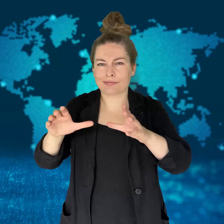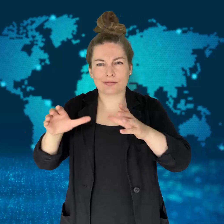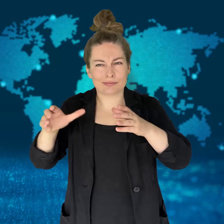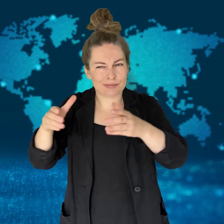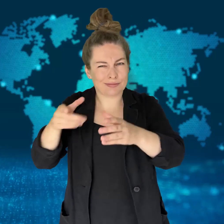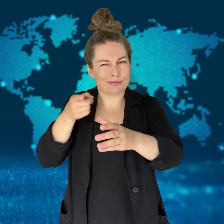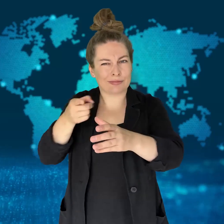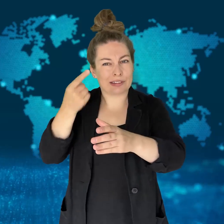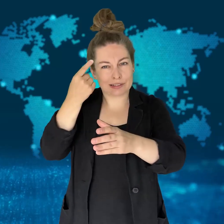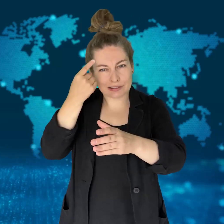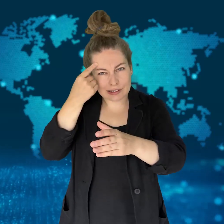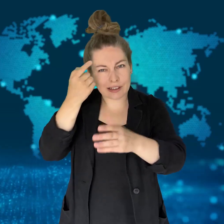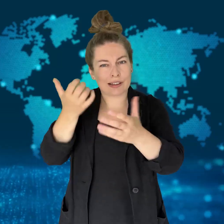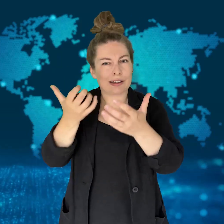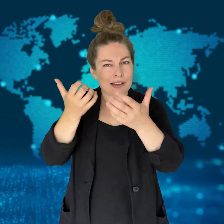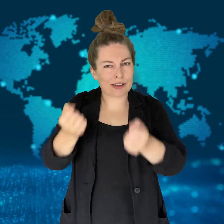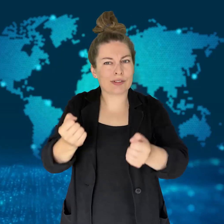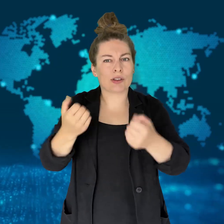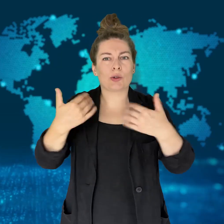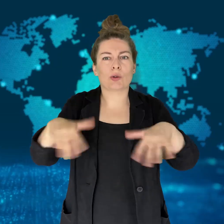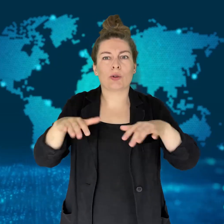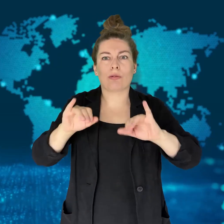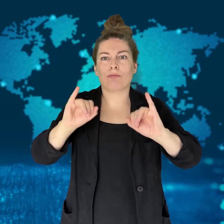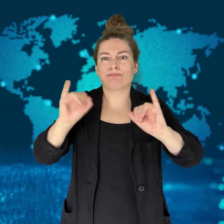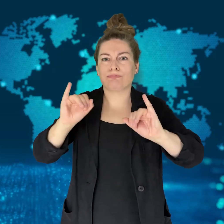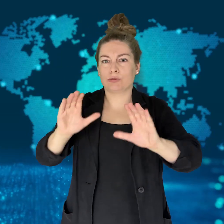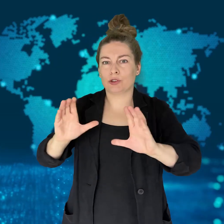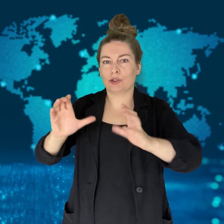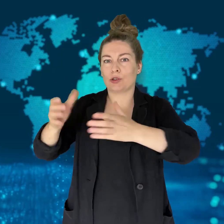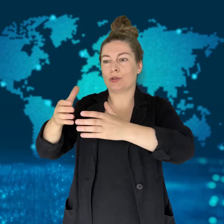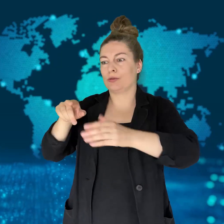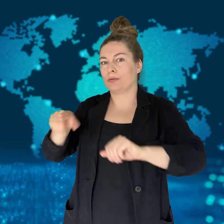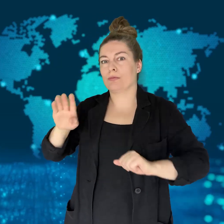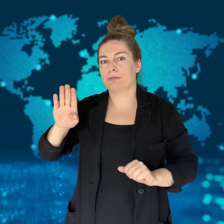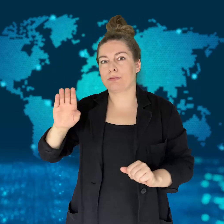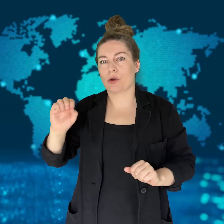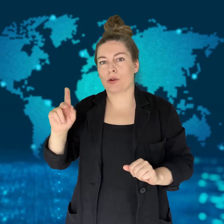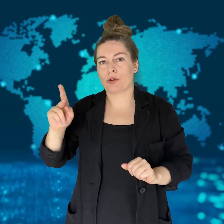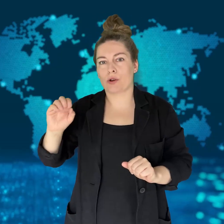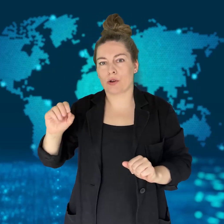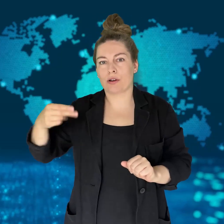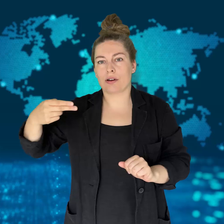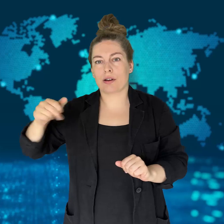No one claimed responsibility for the three attacks.